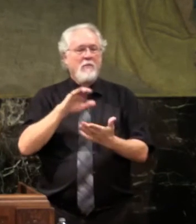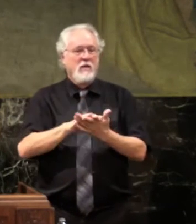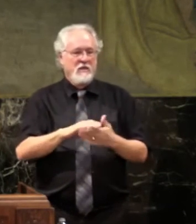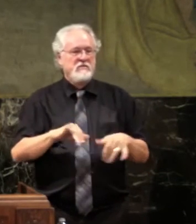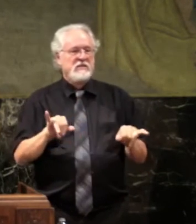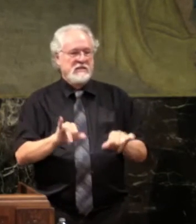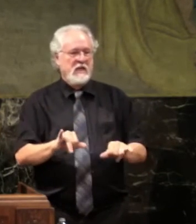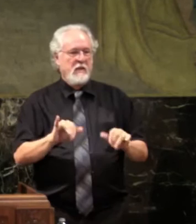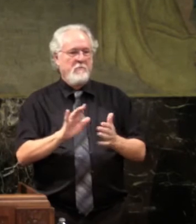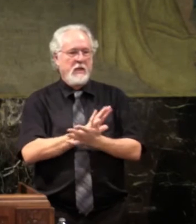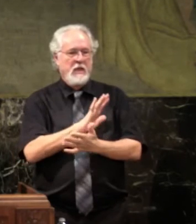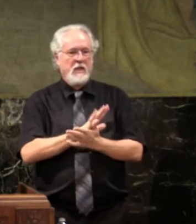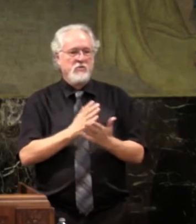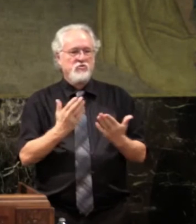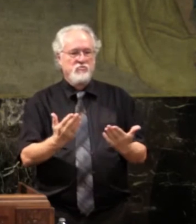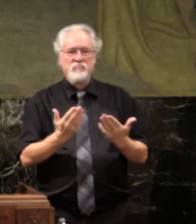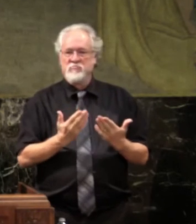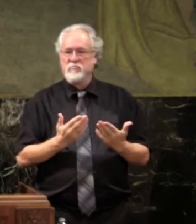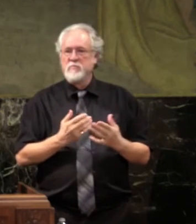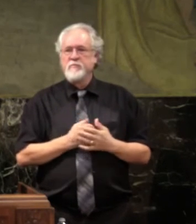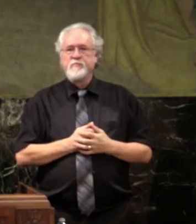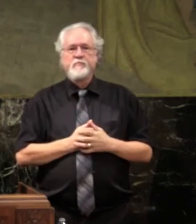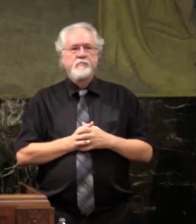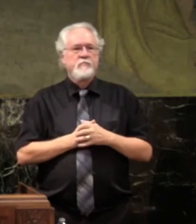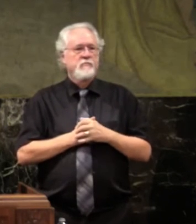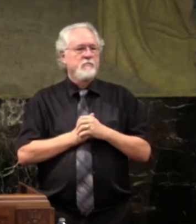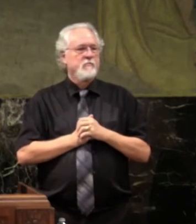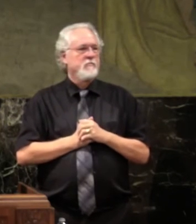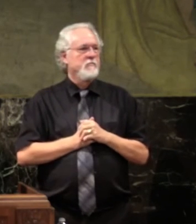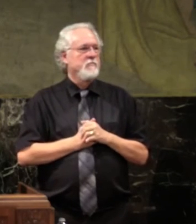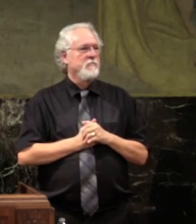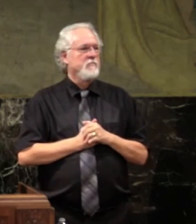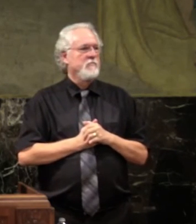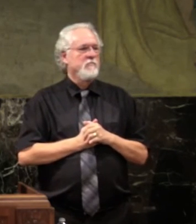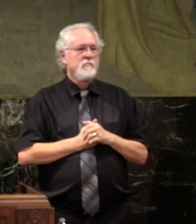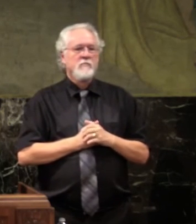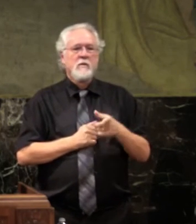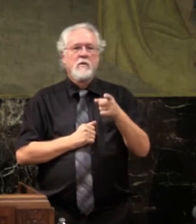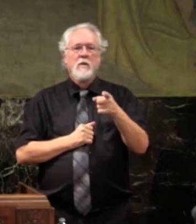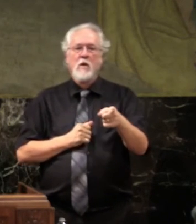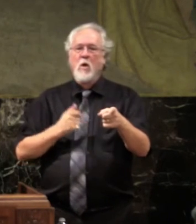of music